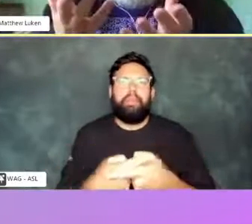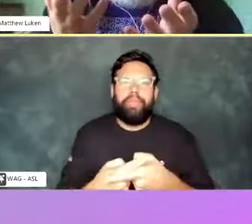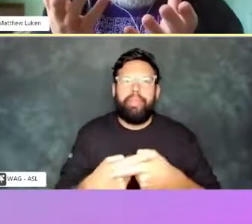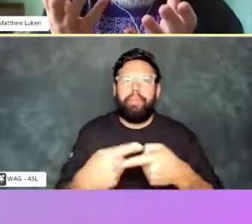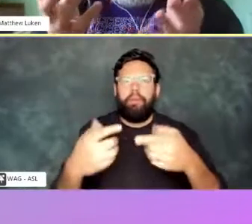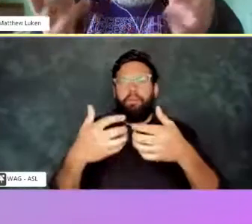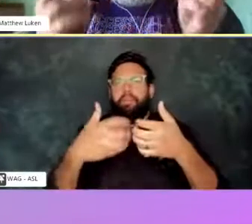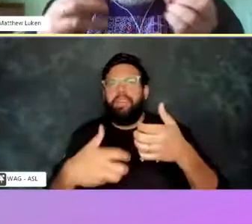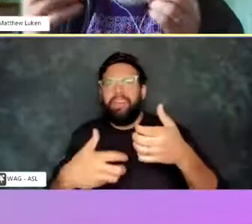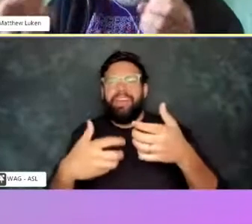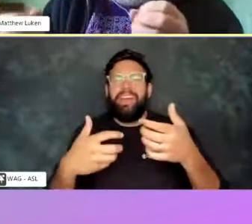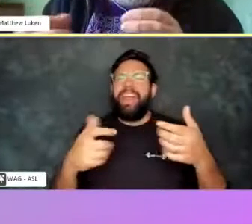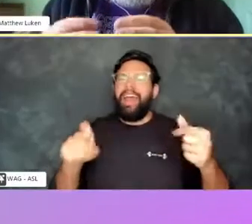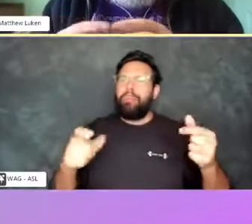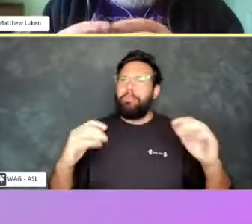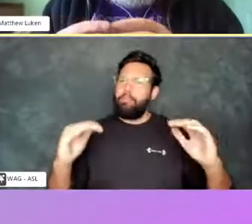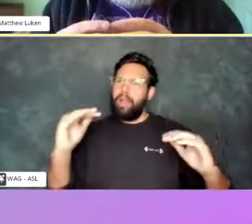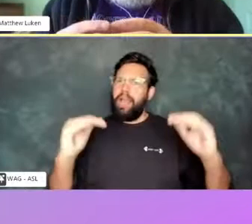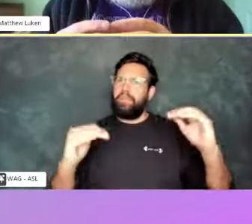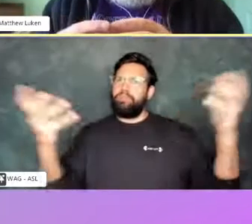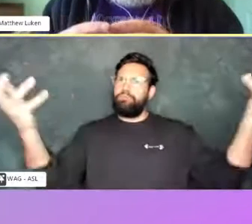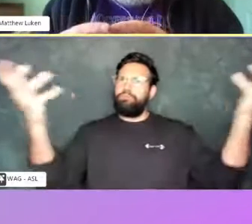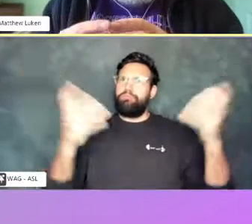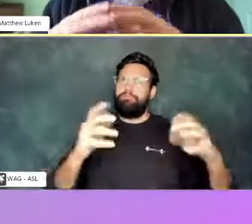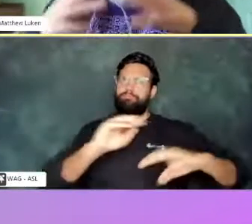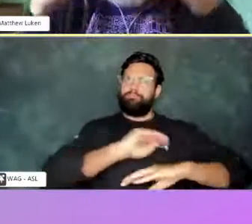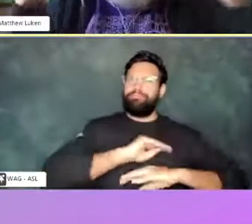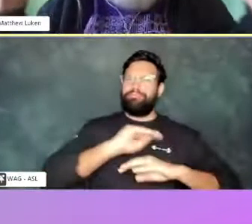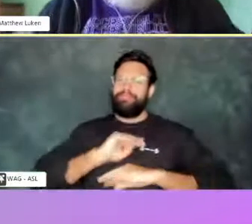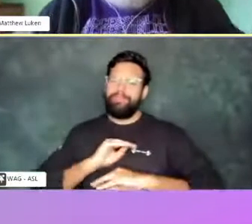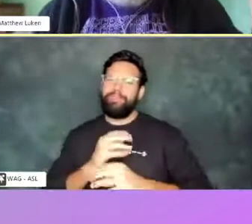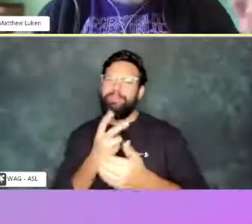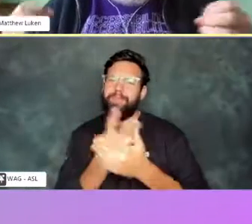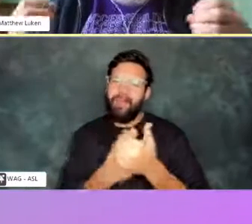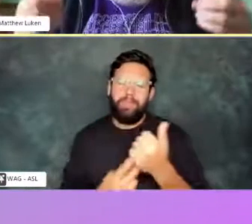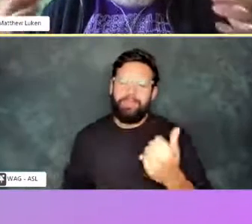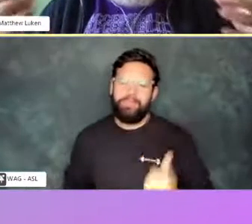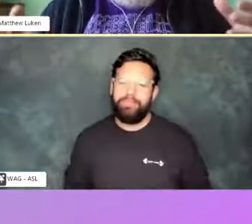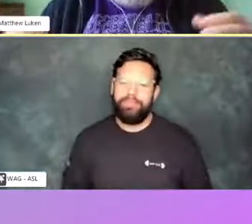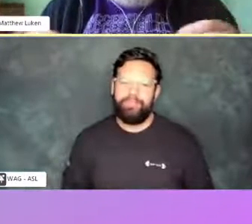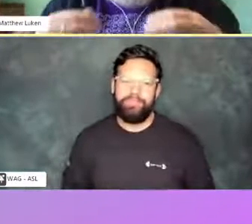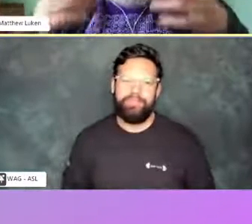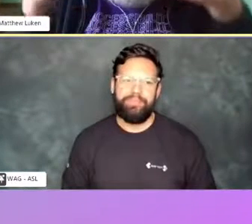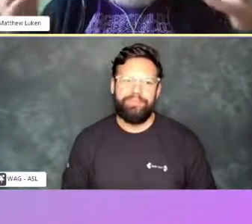balance. It's never going to be perfect. balance brings Finding that in all of the